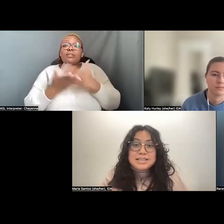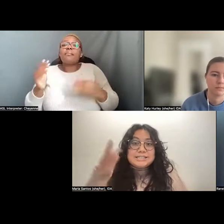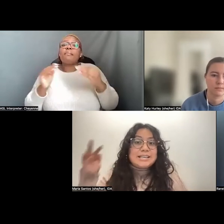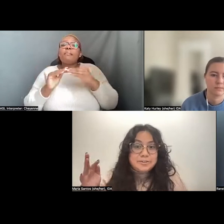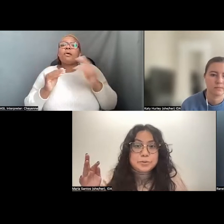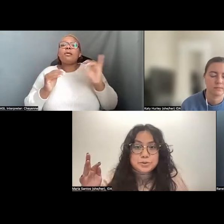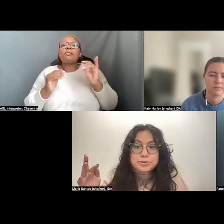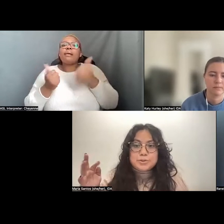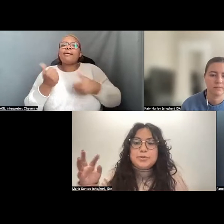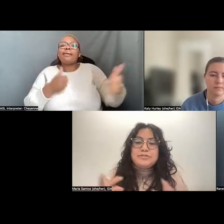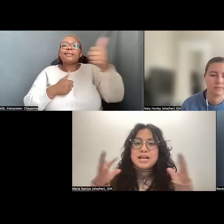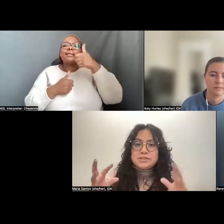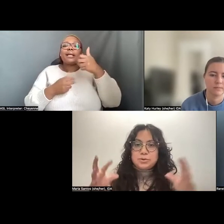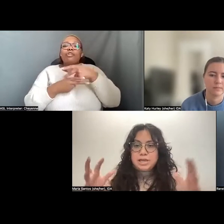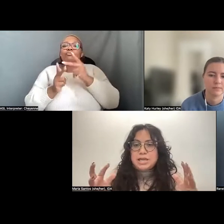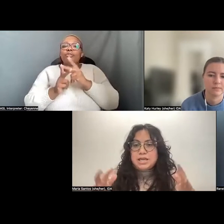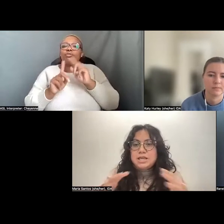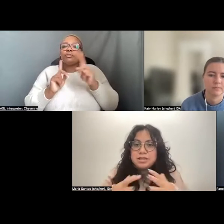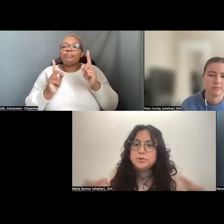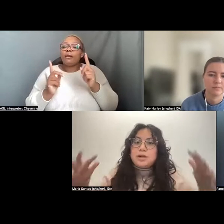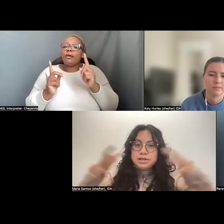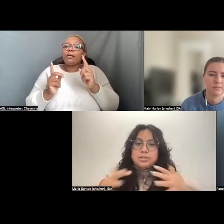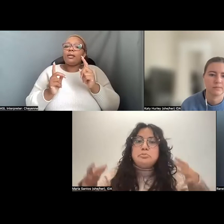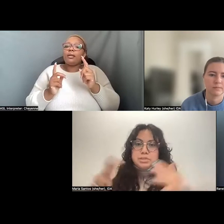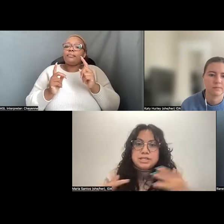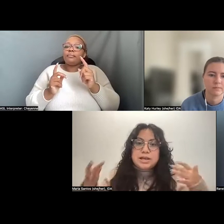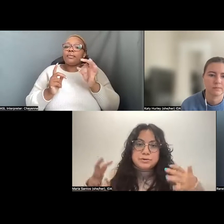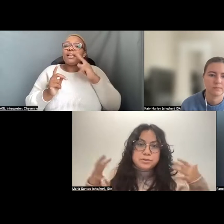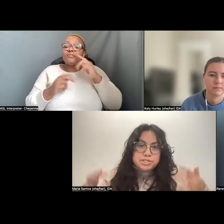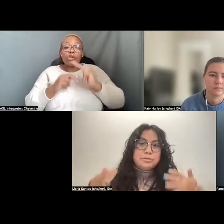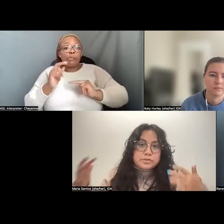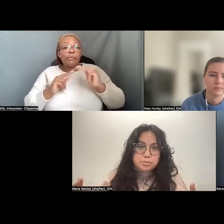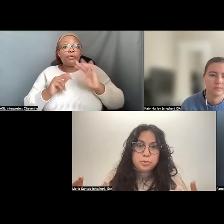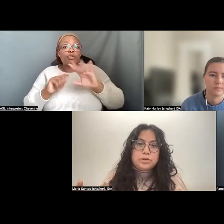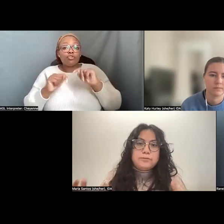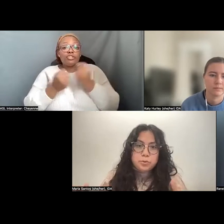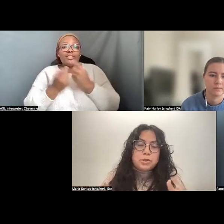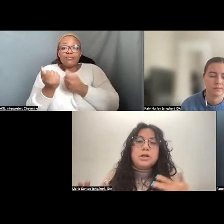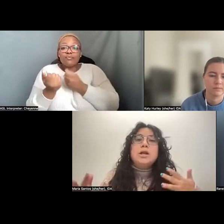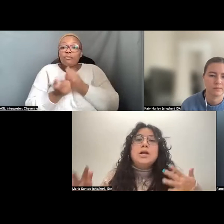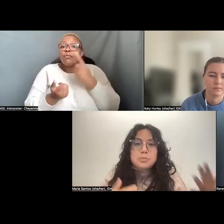But if that is a way that you are actually building out your team of support for a more emerging